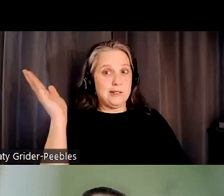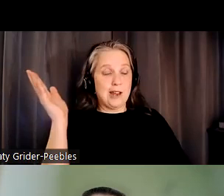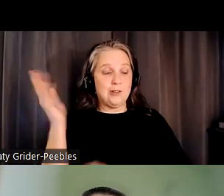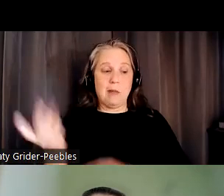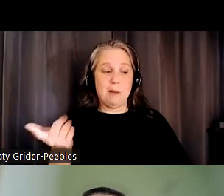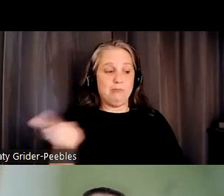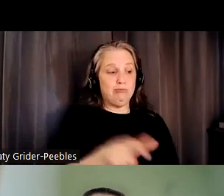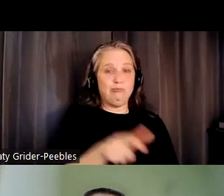both.